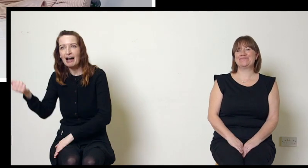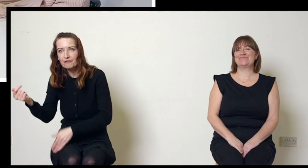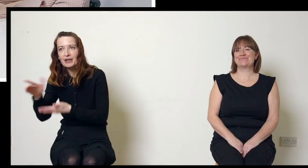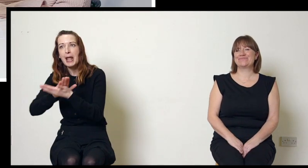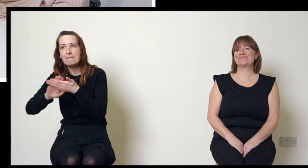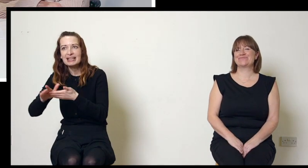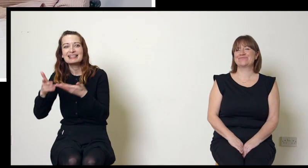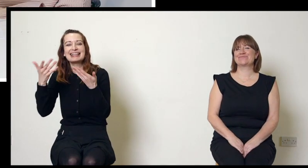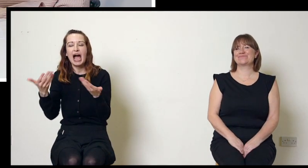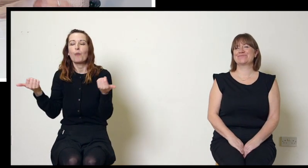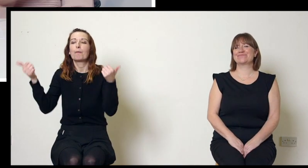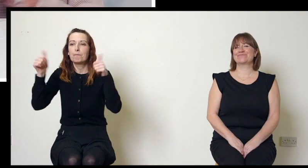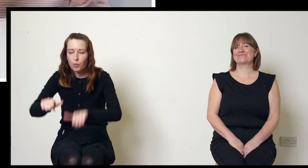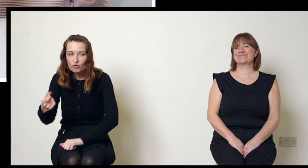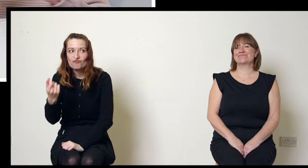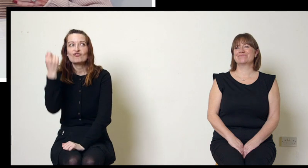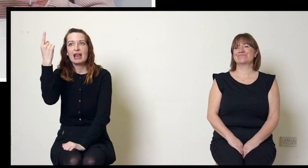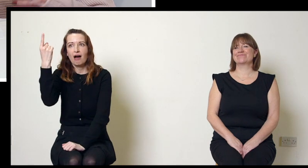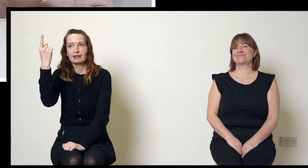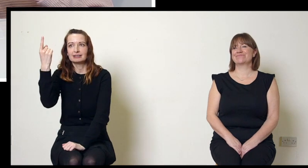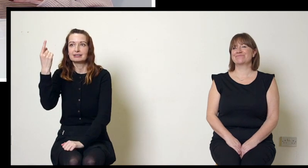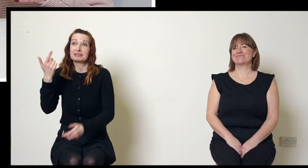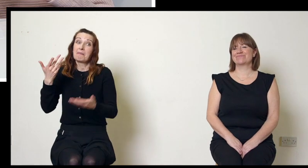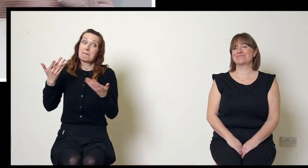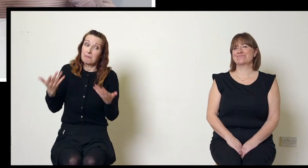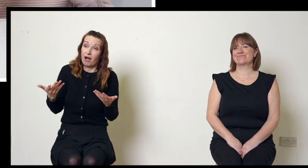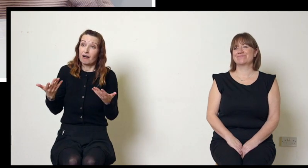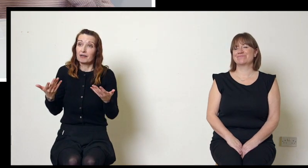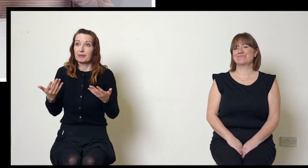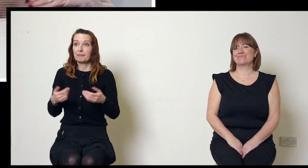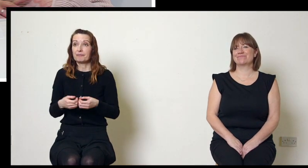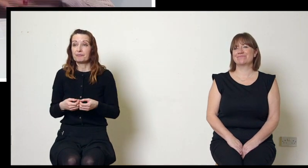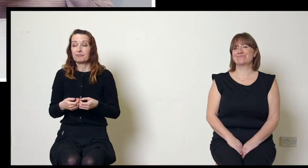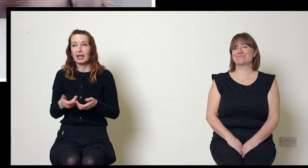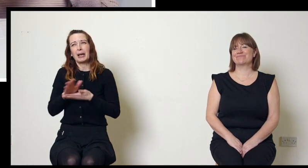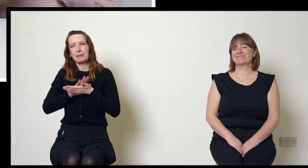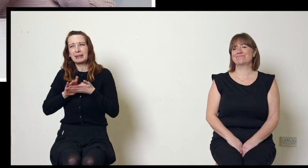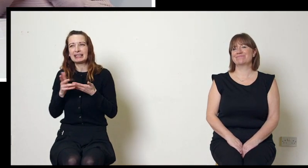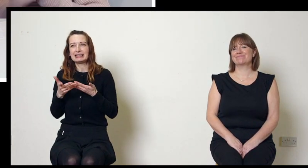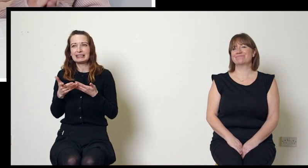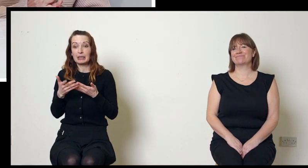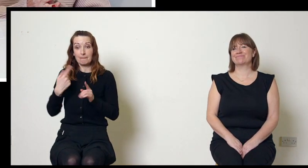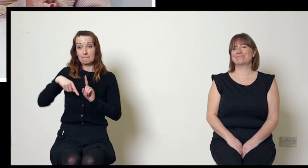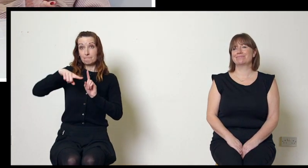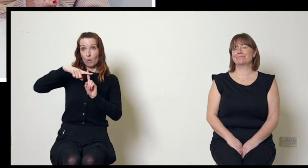“It's taken this long!” But, I mean at least it has. So what I mean about the positive side of COVID